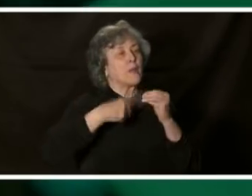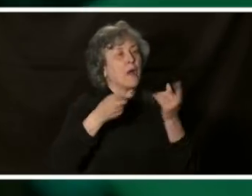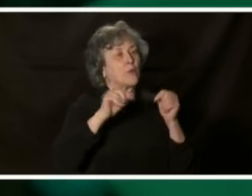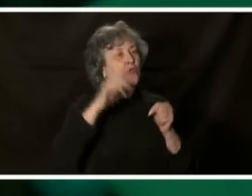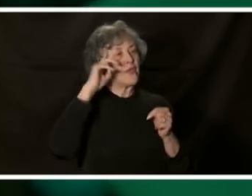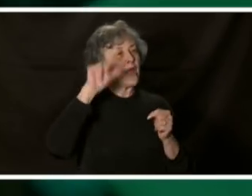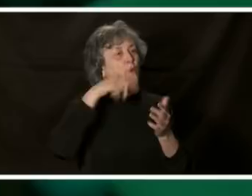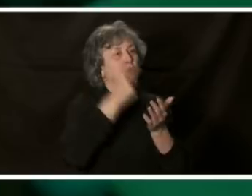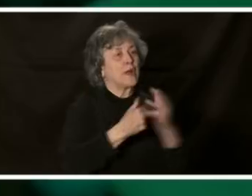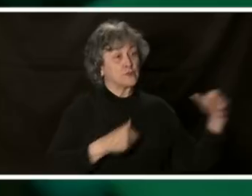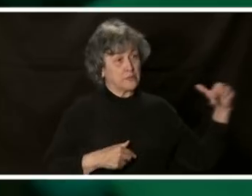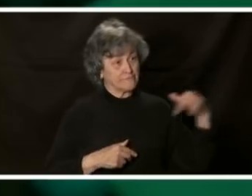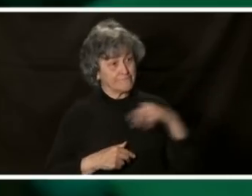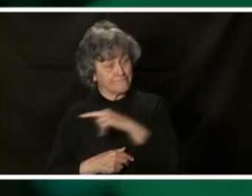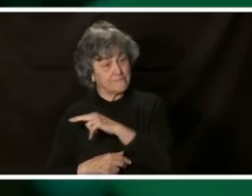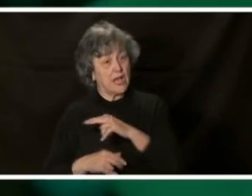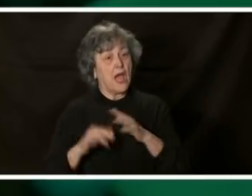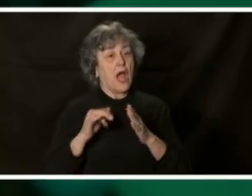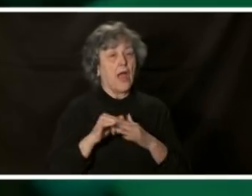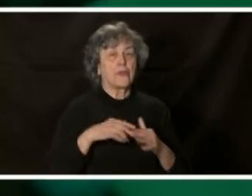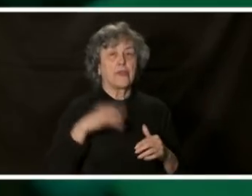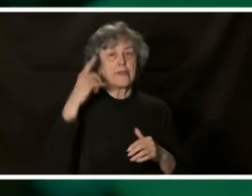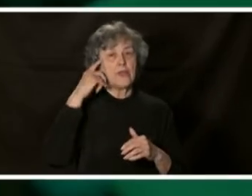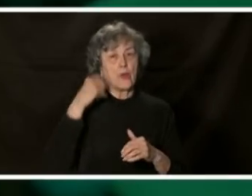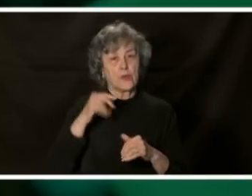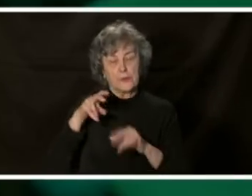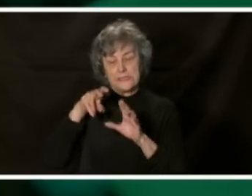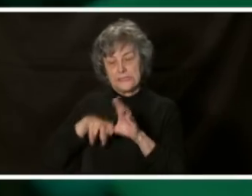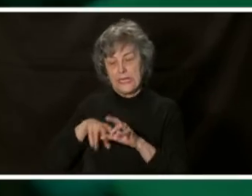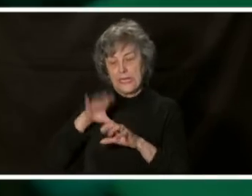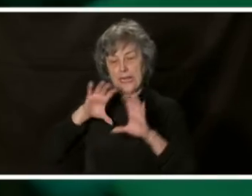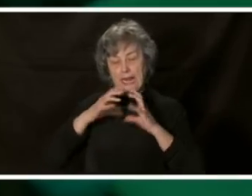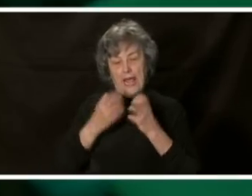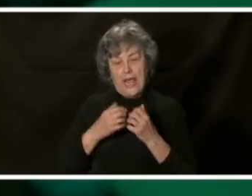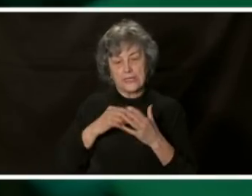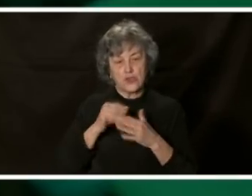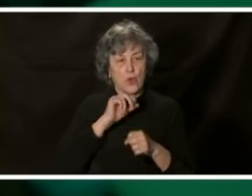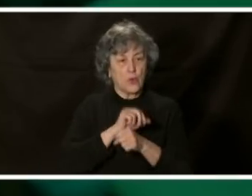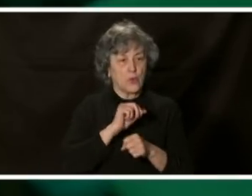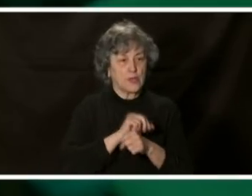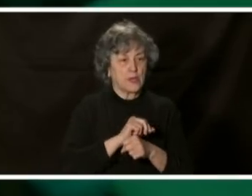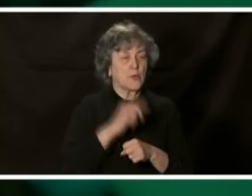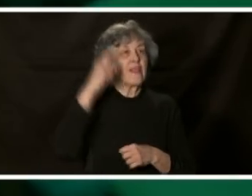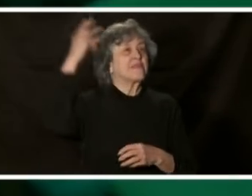I'M SURE WE HAVE ALL SAT IN CLASS, OR AT WORK, DAYDREAMING ABOUT OUR PERFECT GRADUATION DAY.